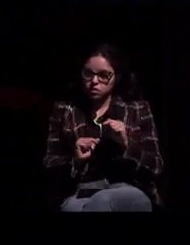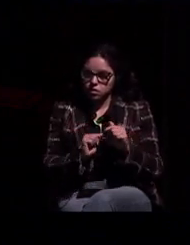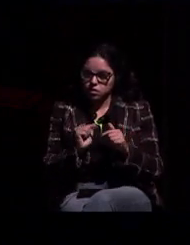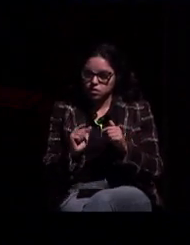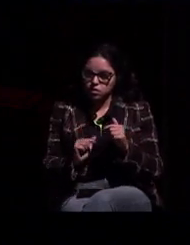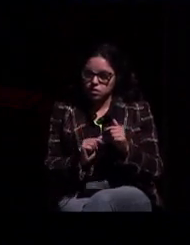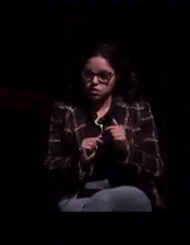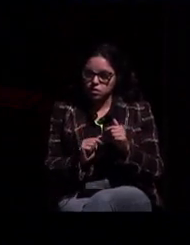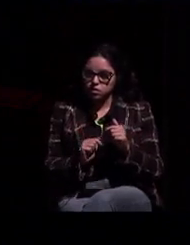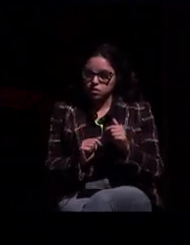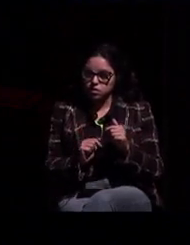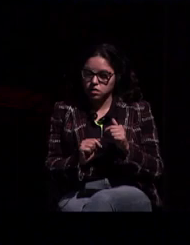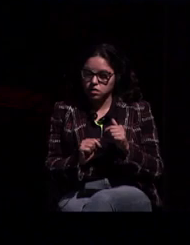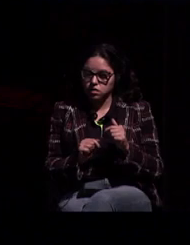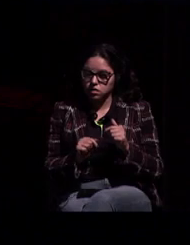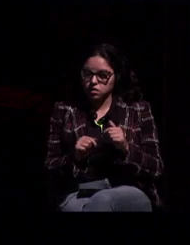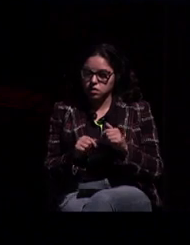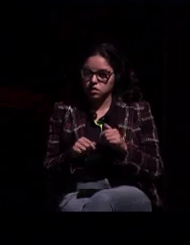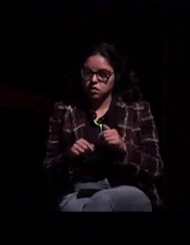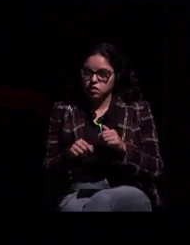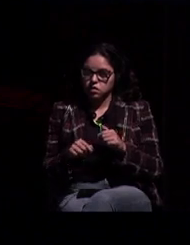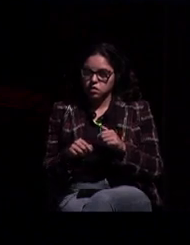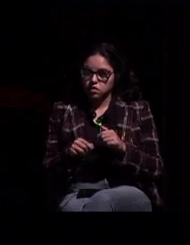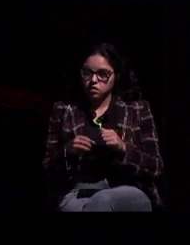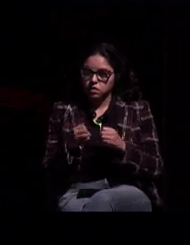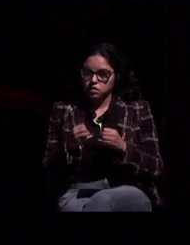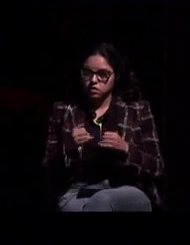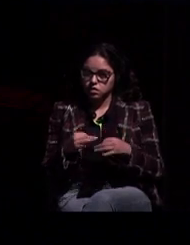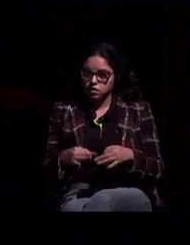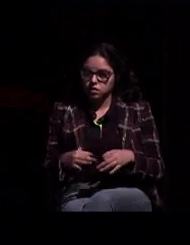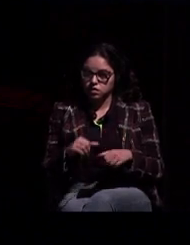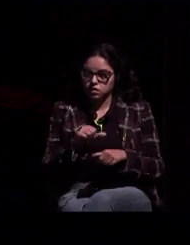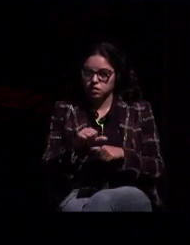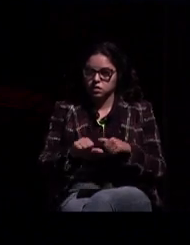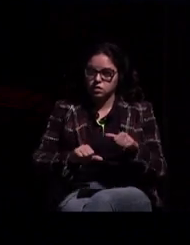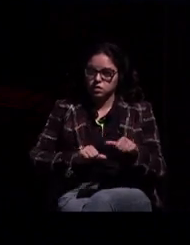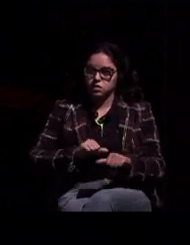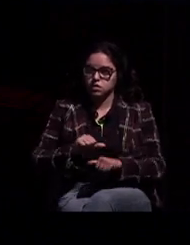that explain the transformations the tourist sector is going through